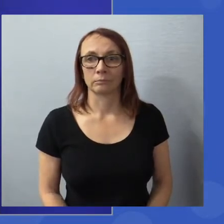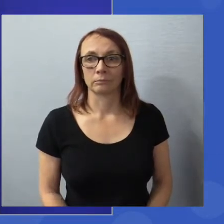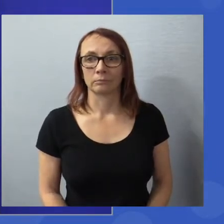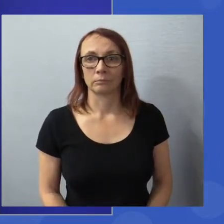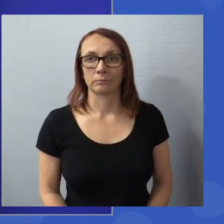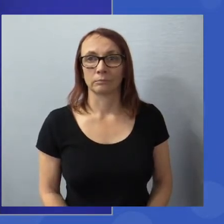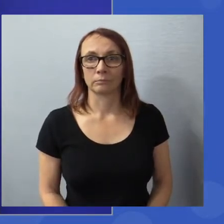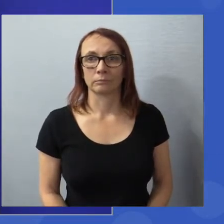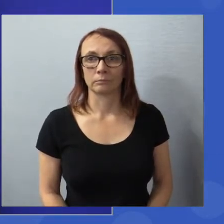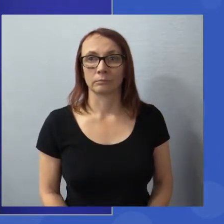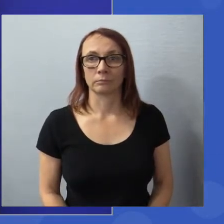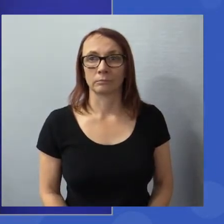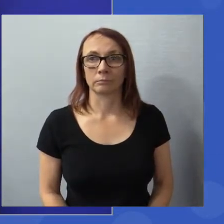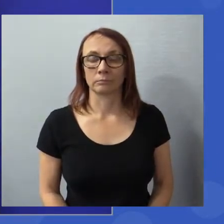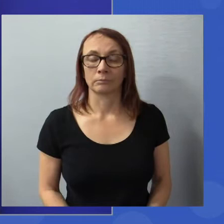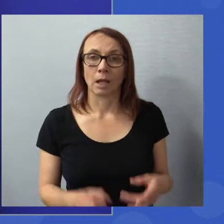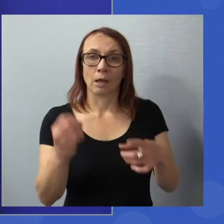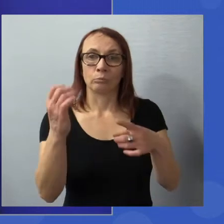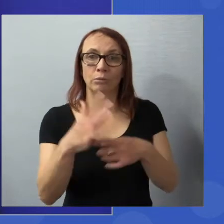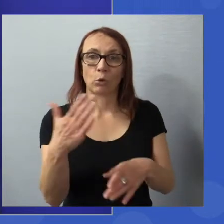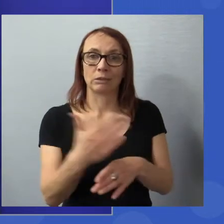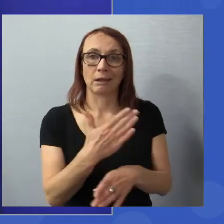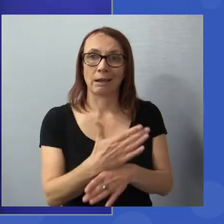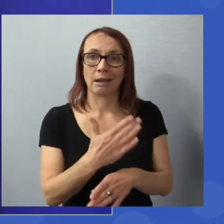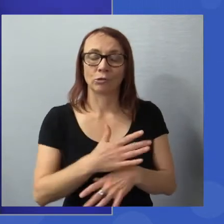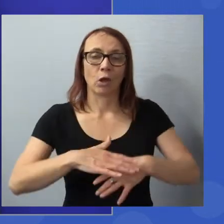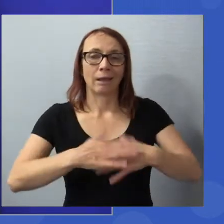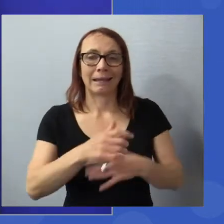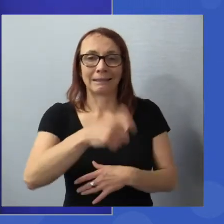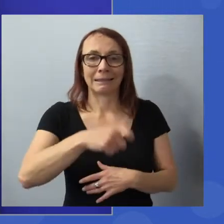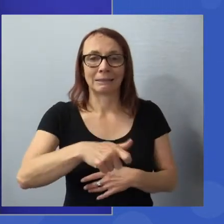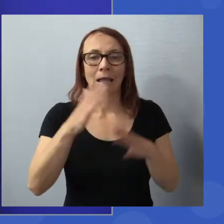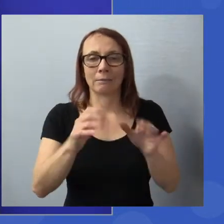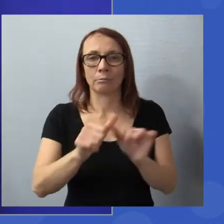our priority was that every citizen must be better educated and informed about